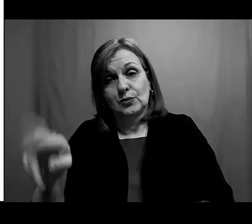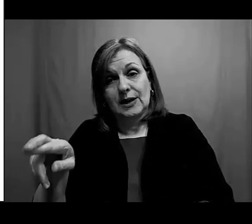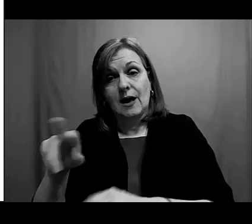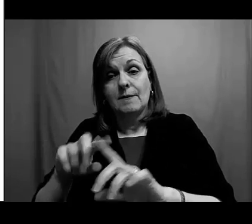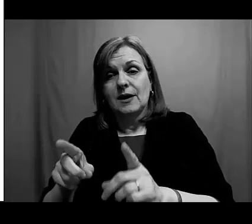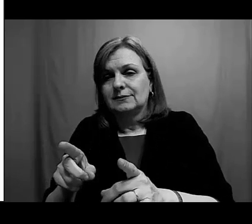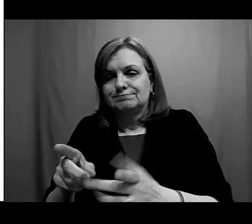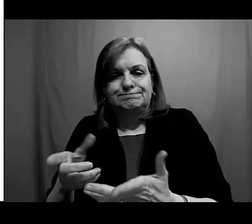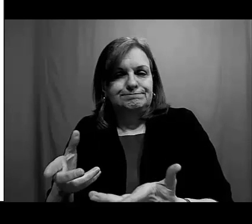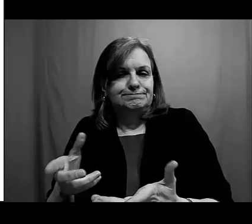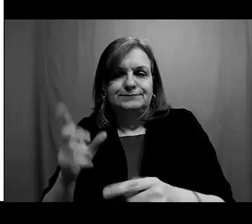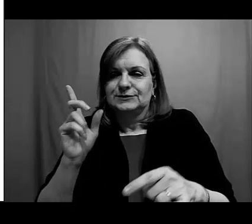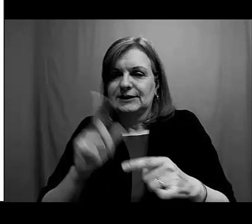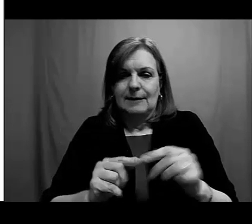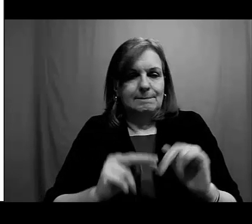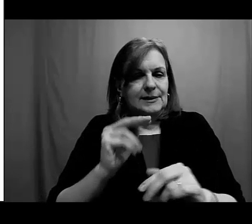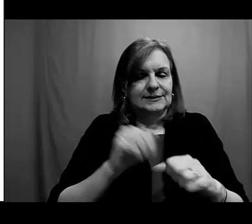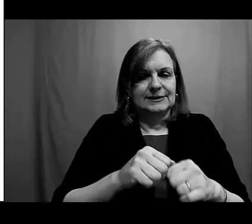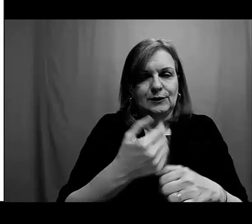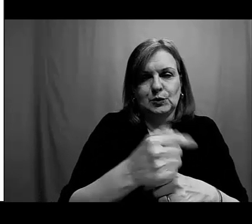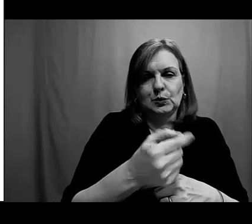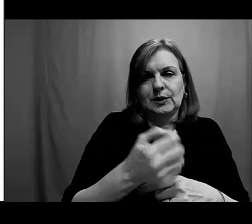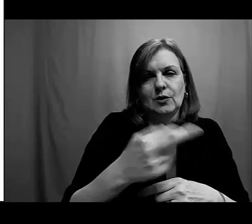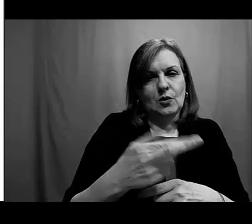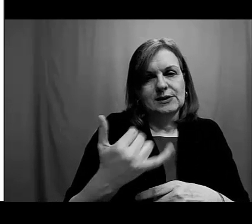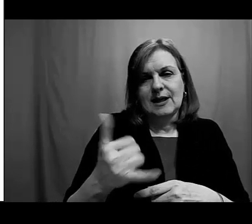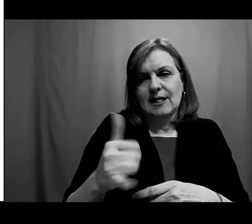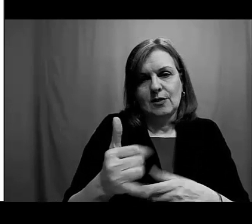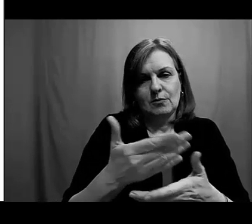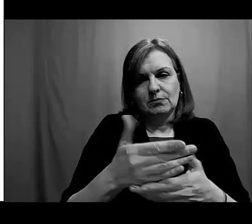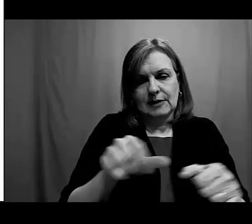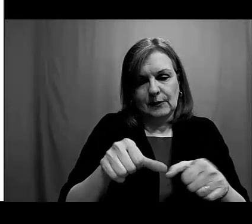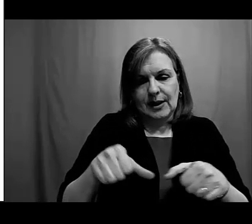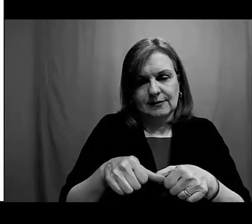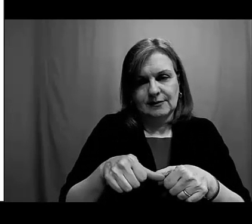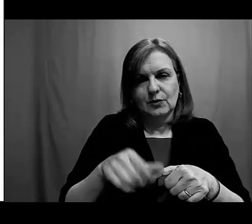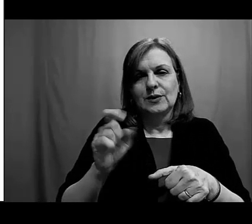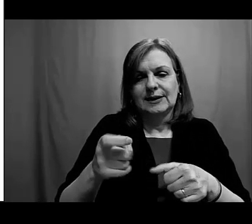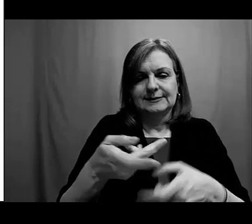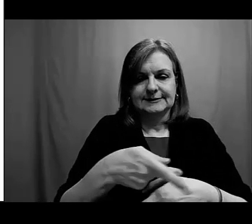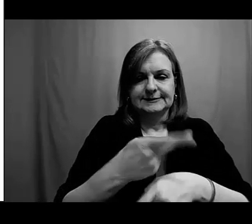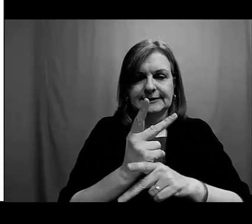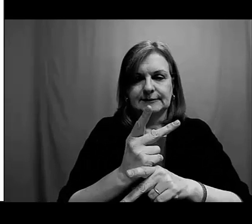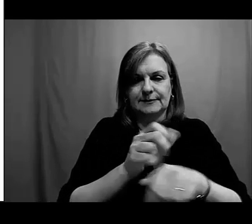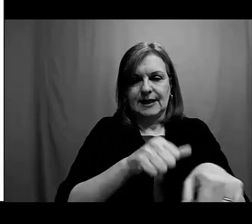but you're not gonna touch the green and yellow spaces because we have to maintain